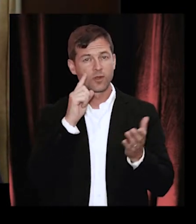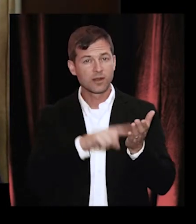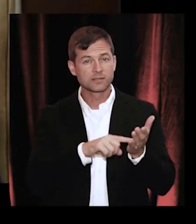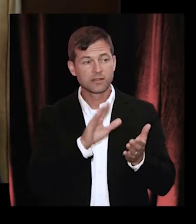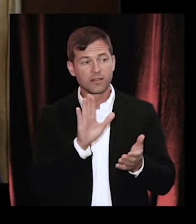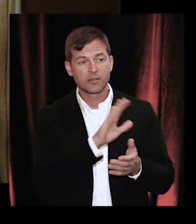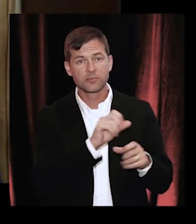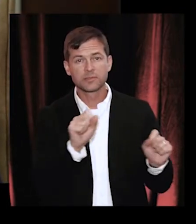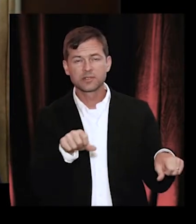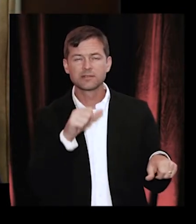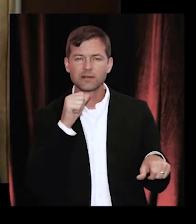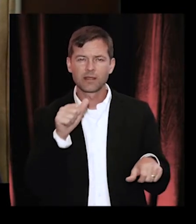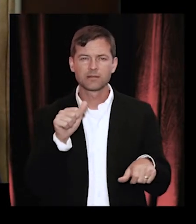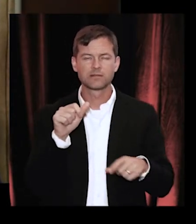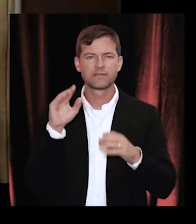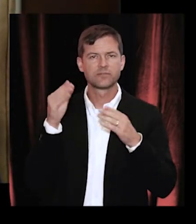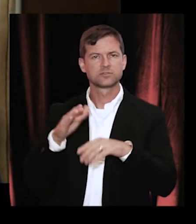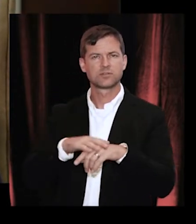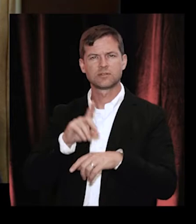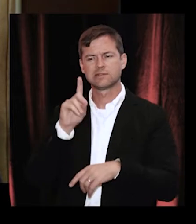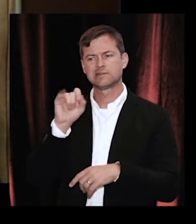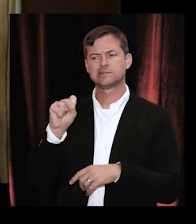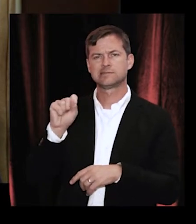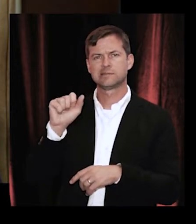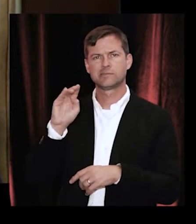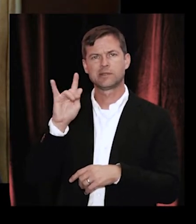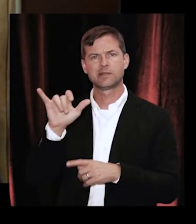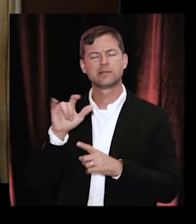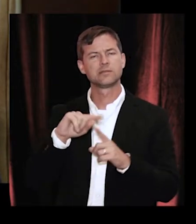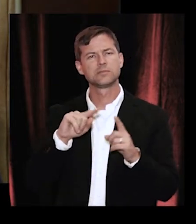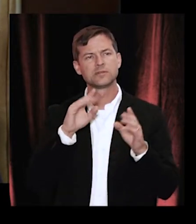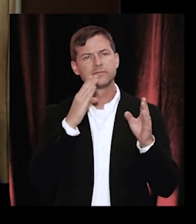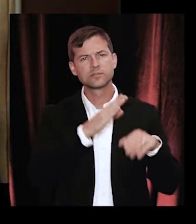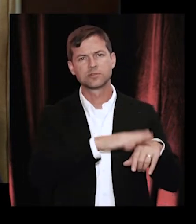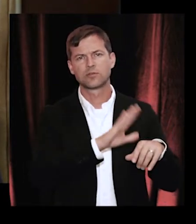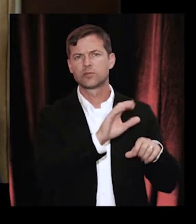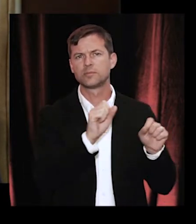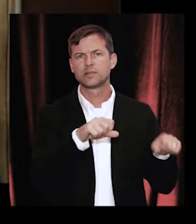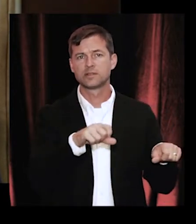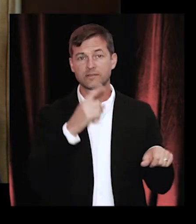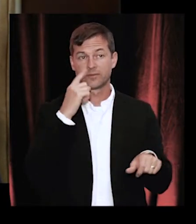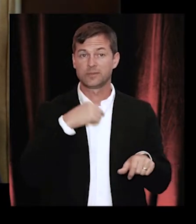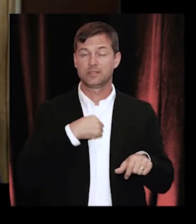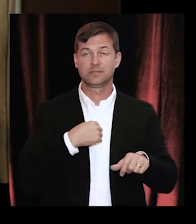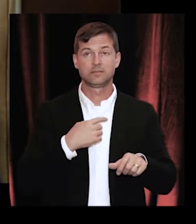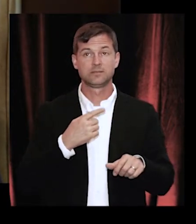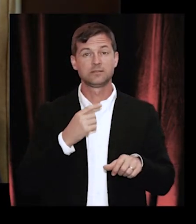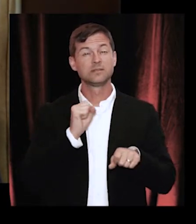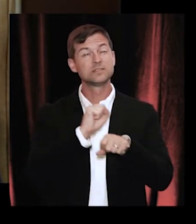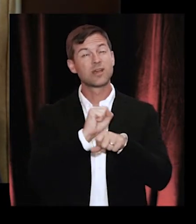versus that disability, then I think it levels the playing field. And for me the job fair